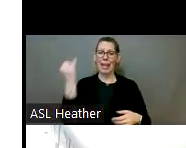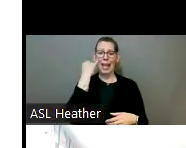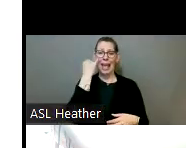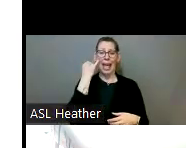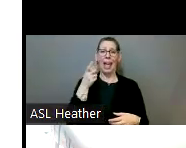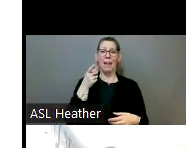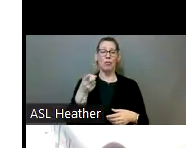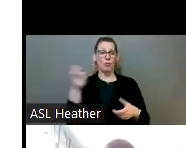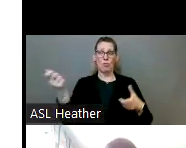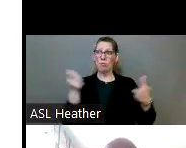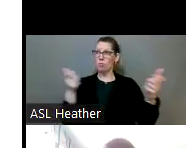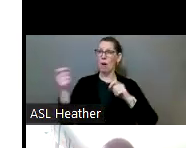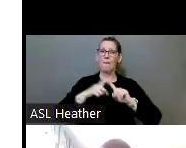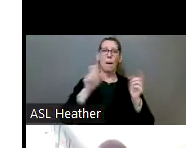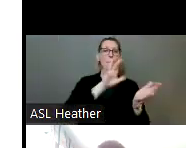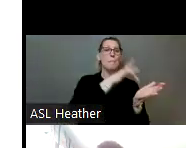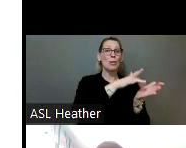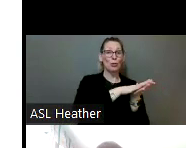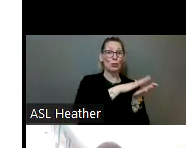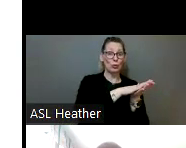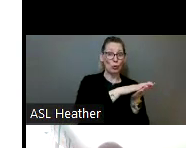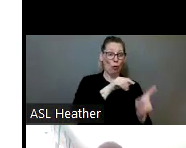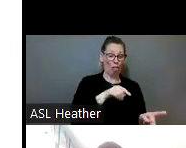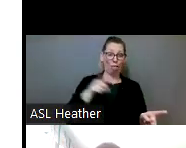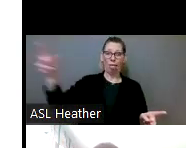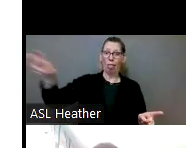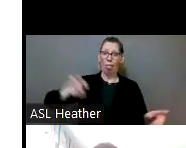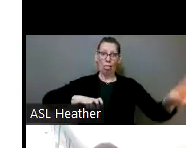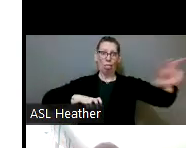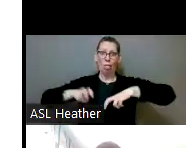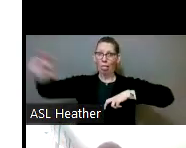different middle schools - so thinking about students are coming in some of those lifelong